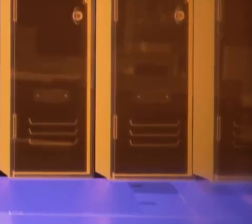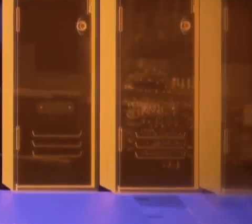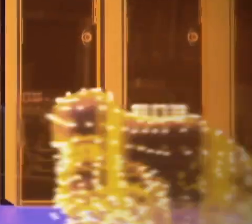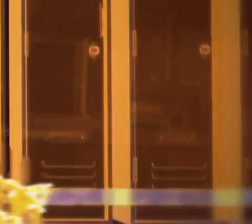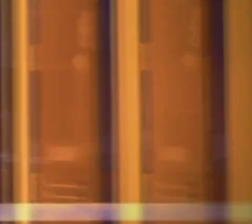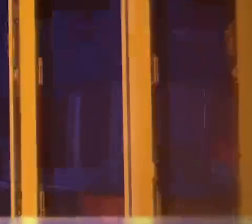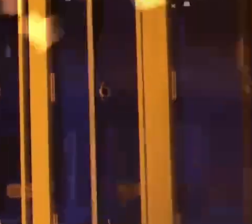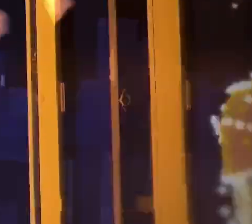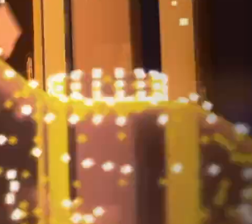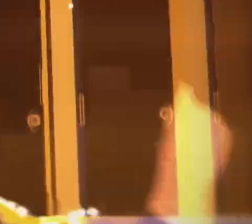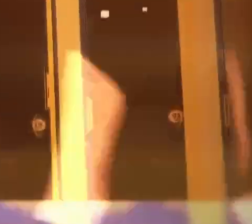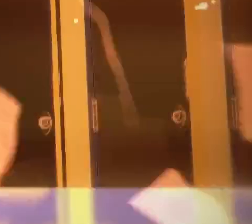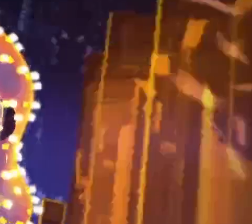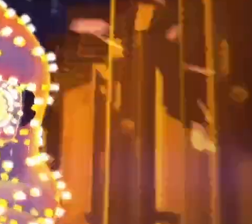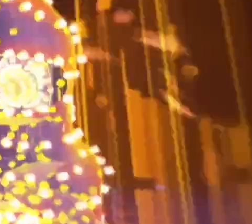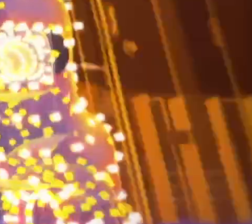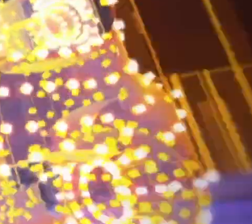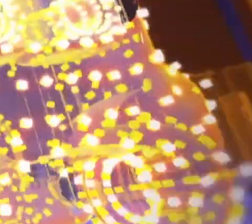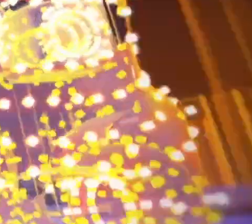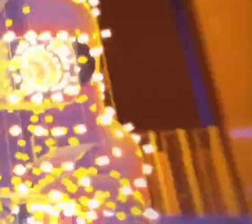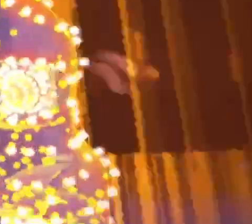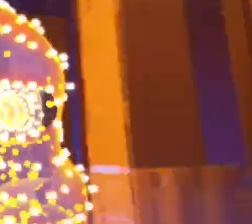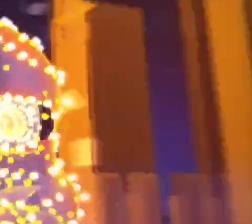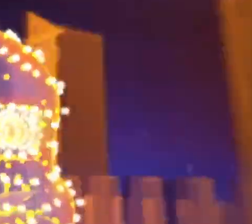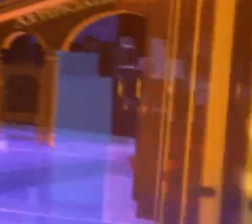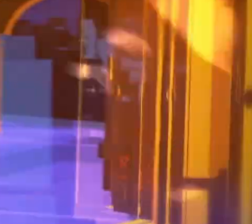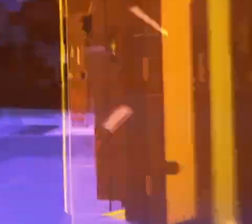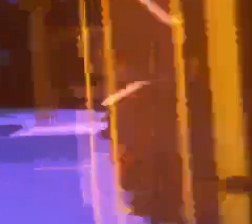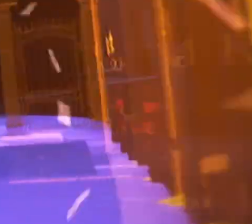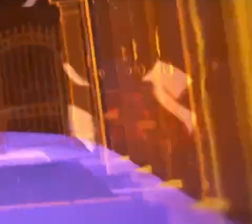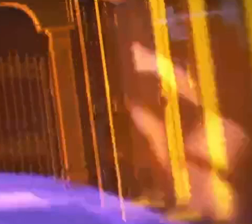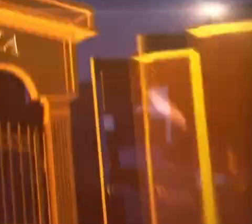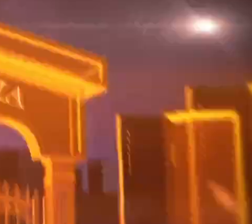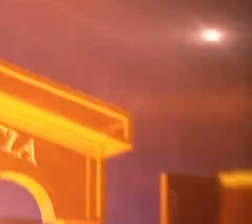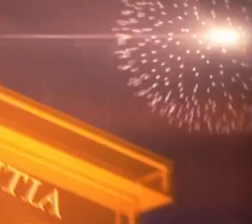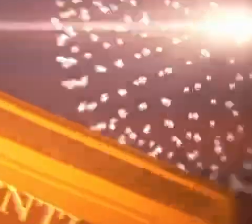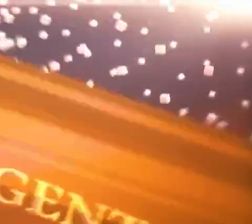High school and college students worldwide can compete for scholarships, prizes, and glory.